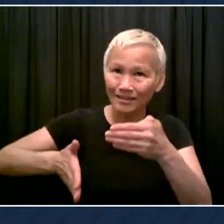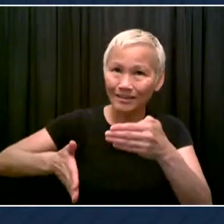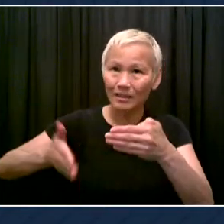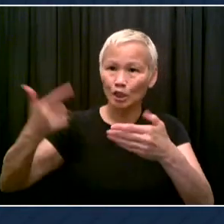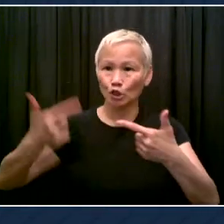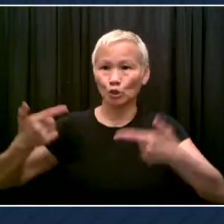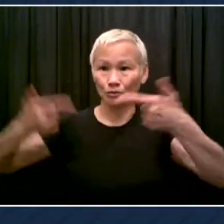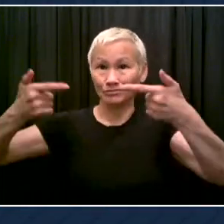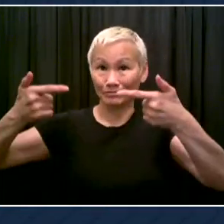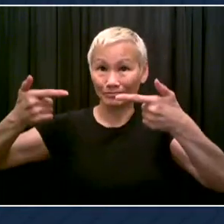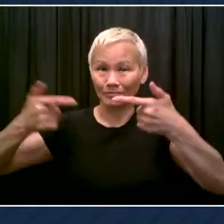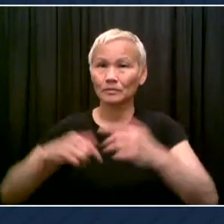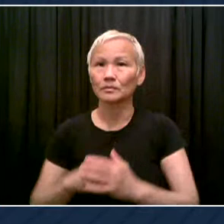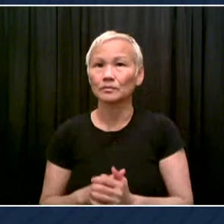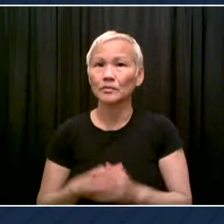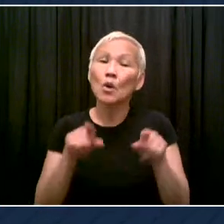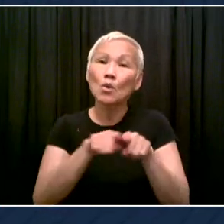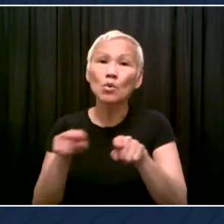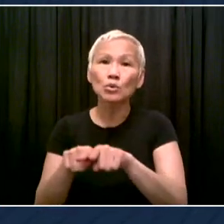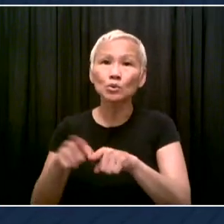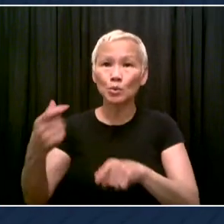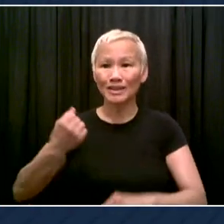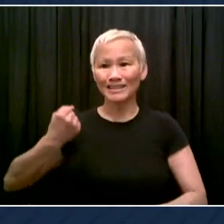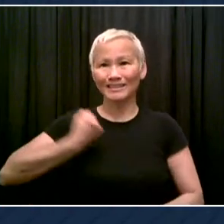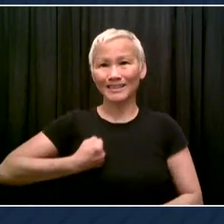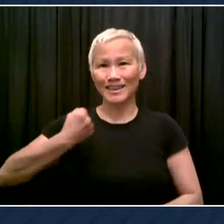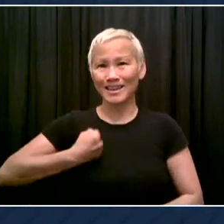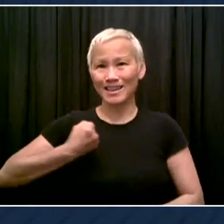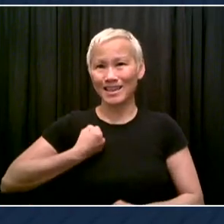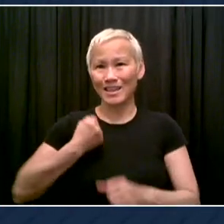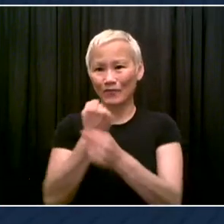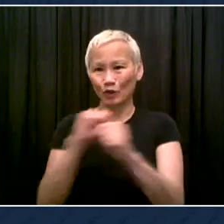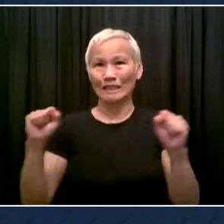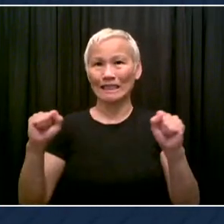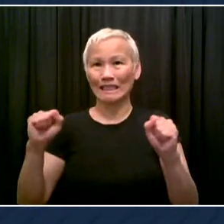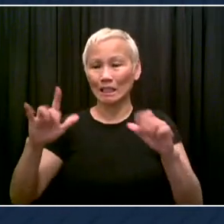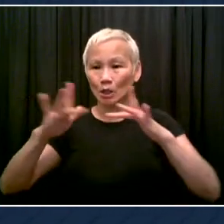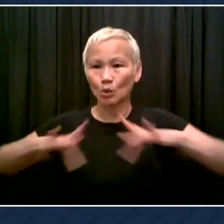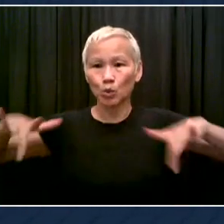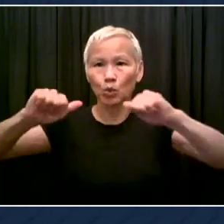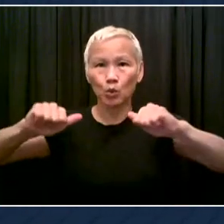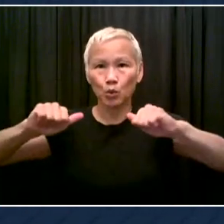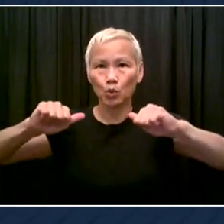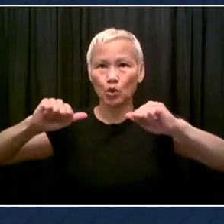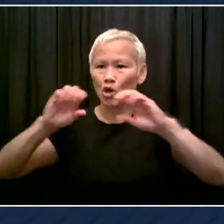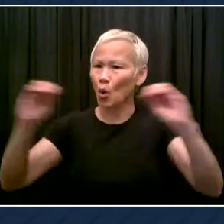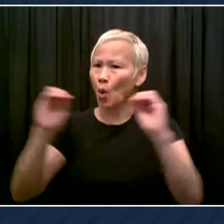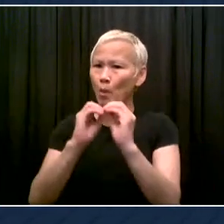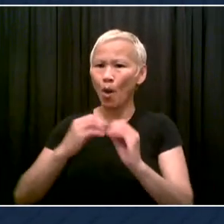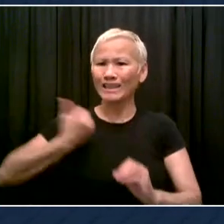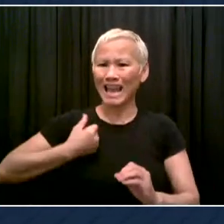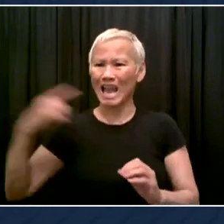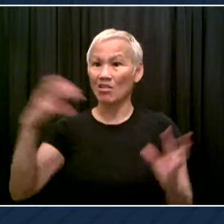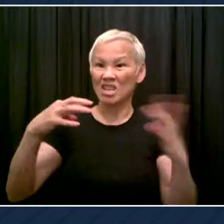ENFORCE THE END GUN VIOLENCE AND WATCHING